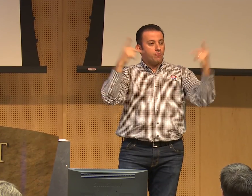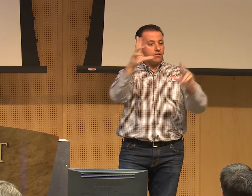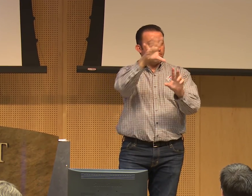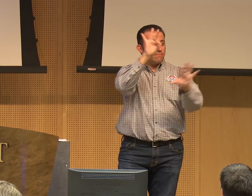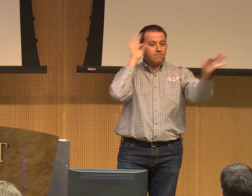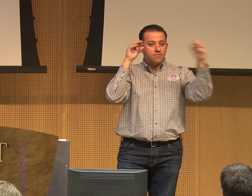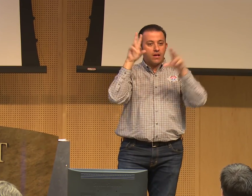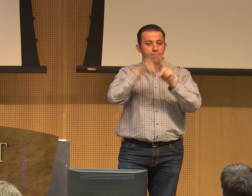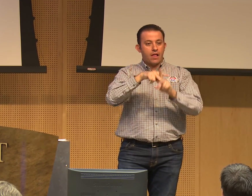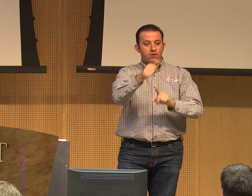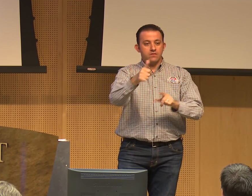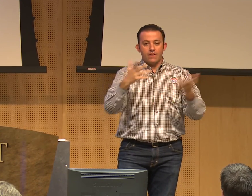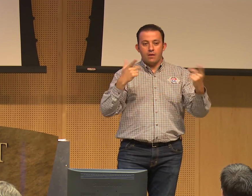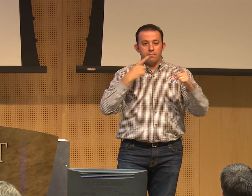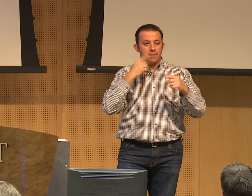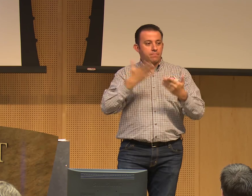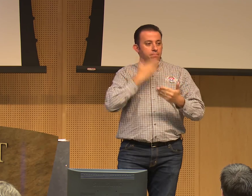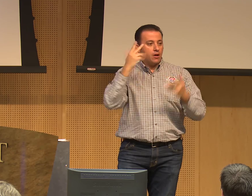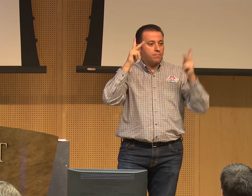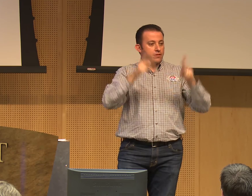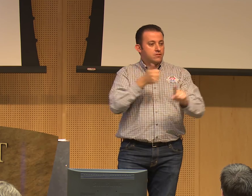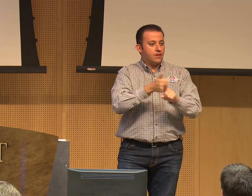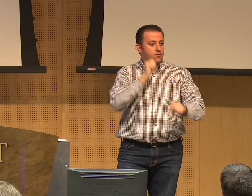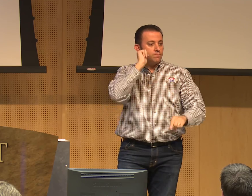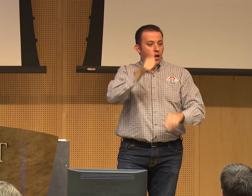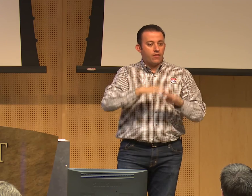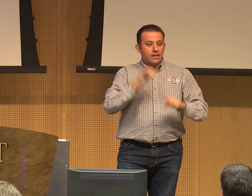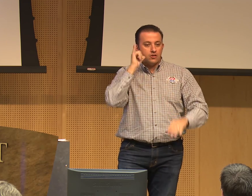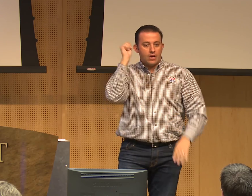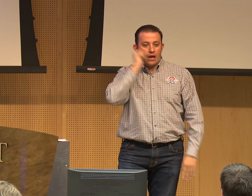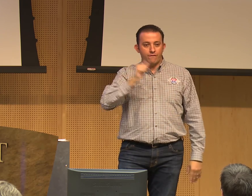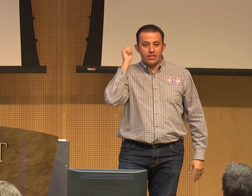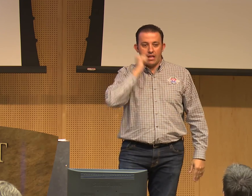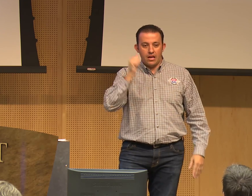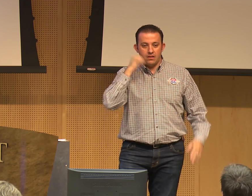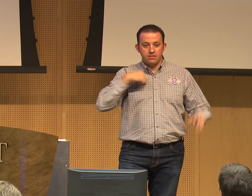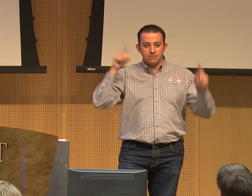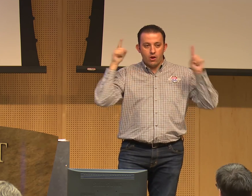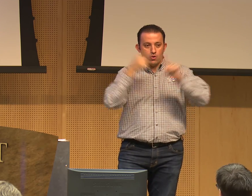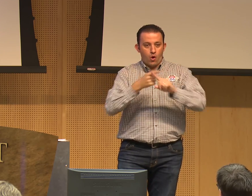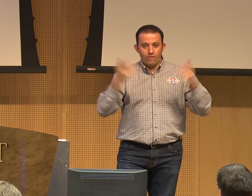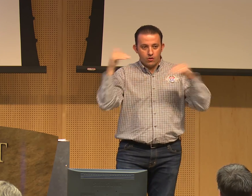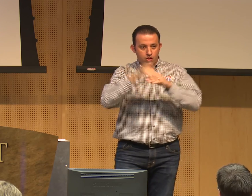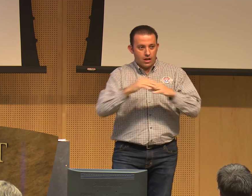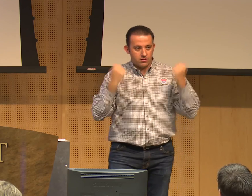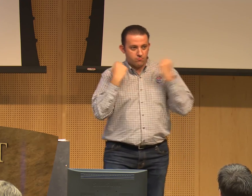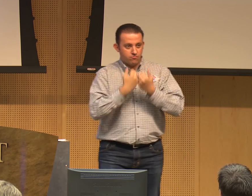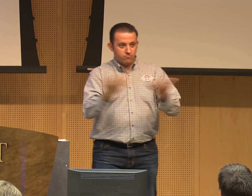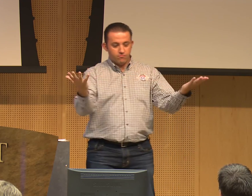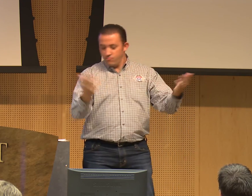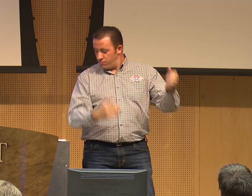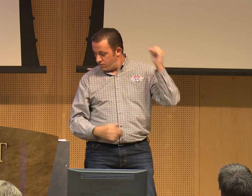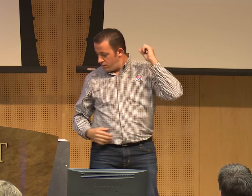and hopefully you'll be able to pick up a couple of kernels of knowledge and you'll be able to apply them in your life. That's what my focus is for tonight.